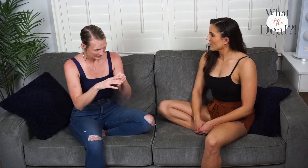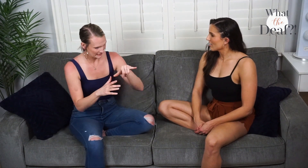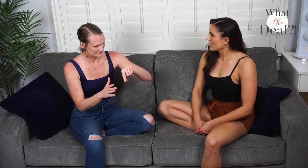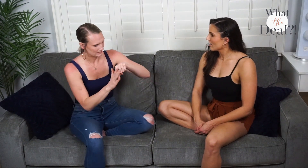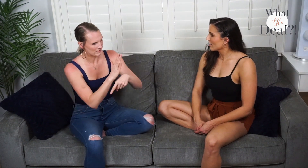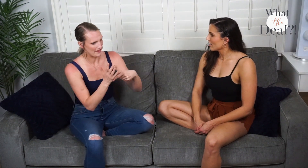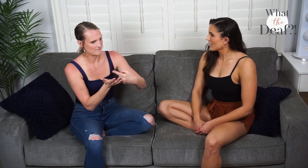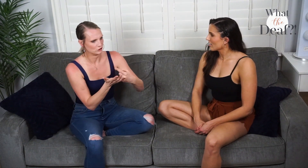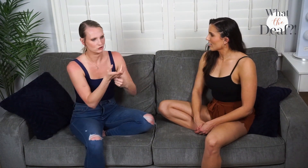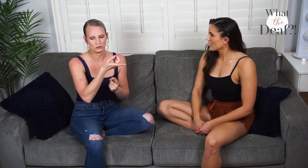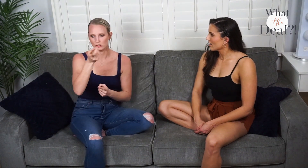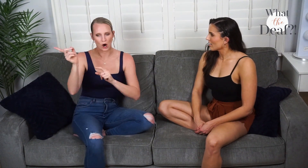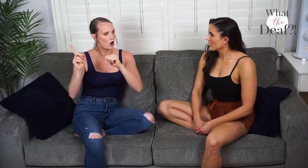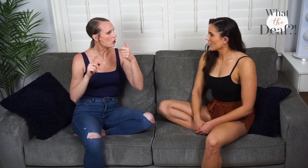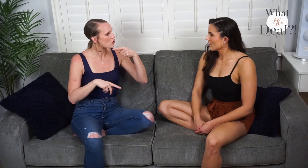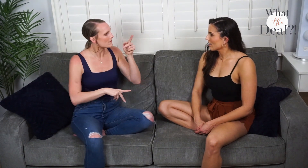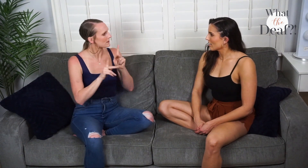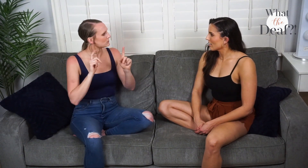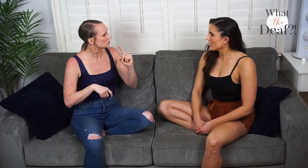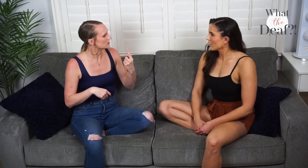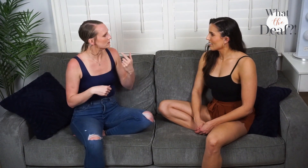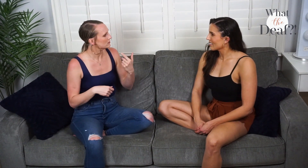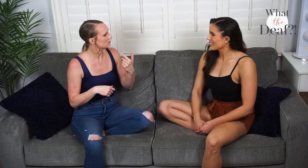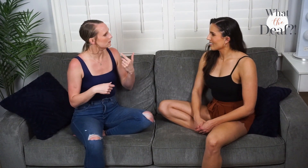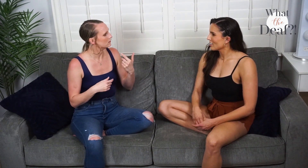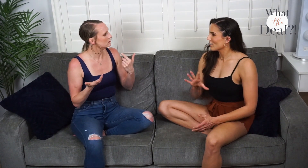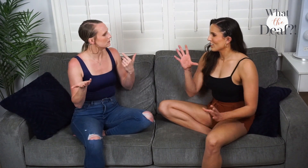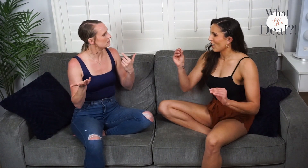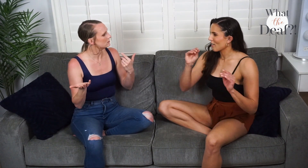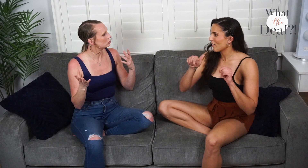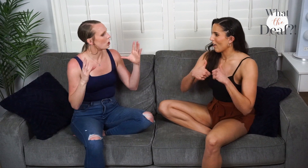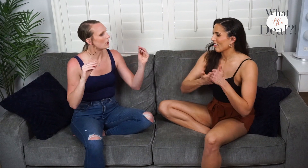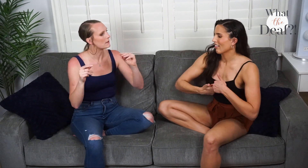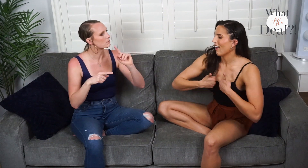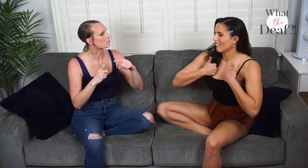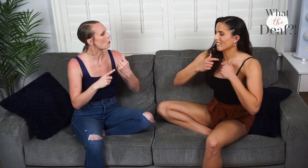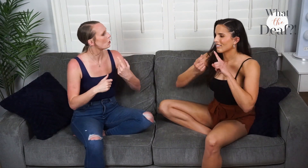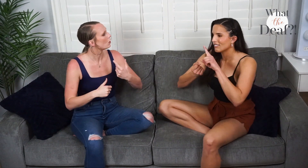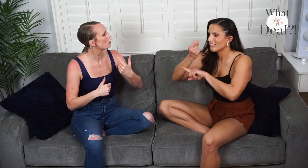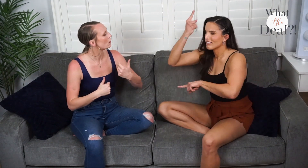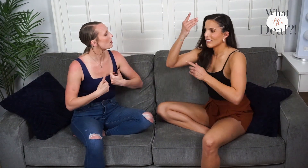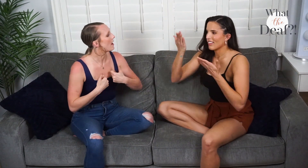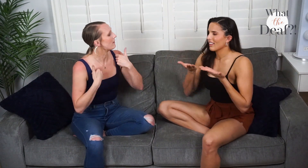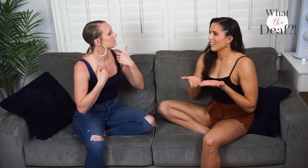I was in this deep conversation where other people are just talking about, - about life, a lot of things